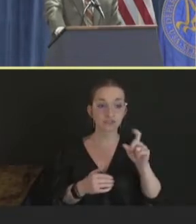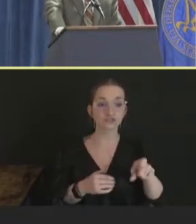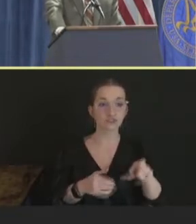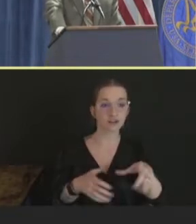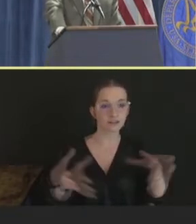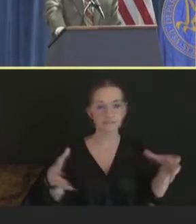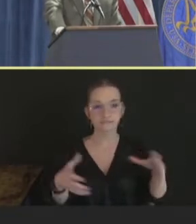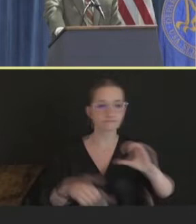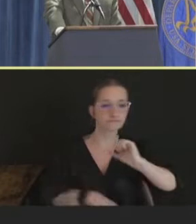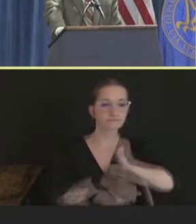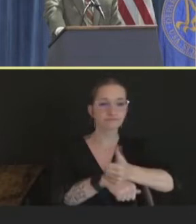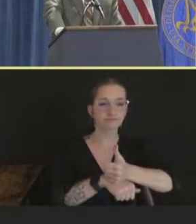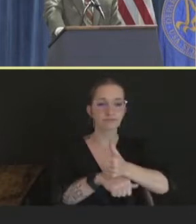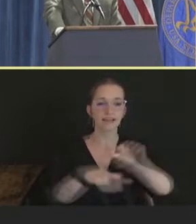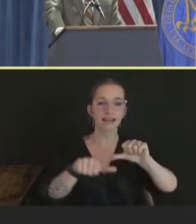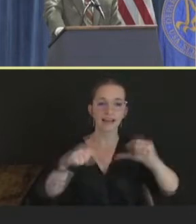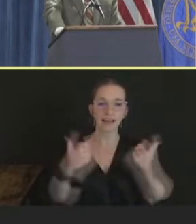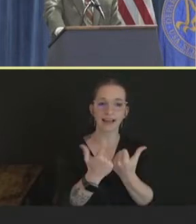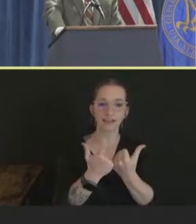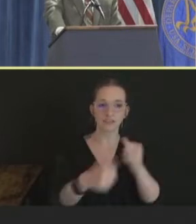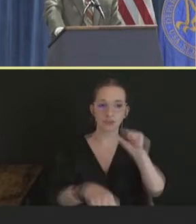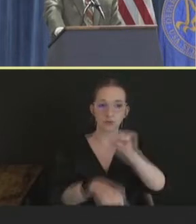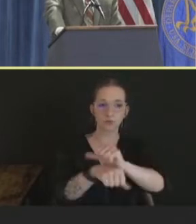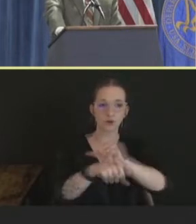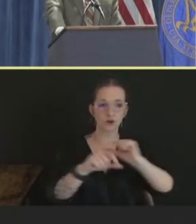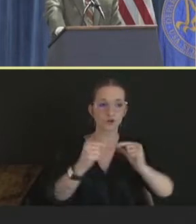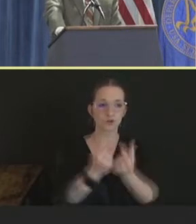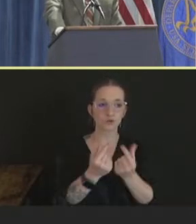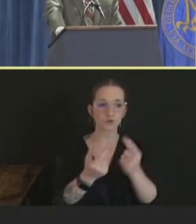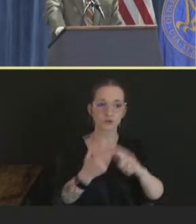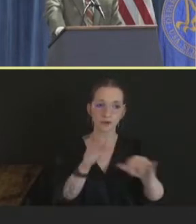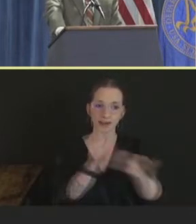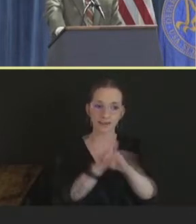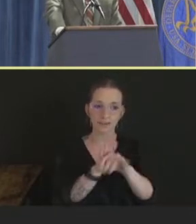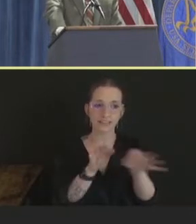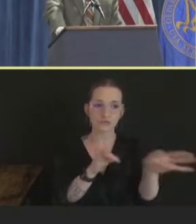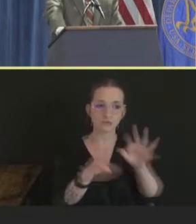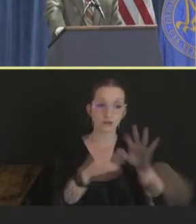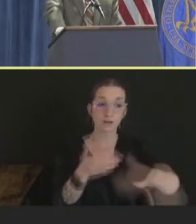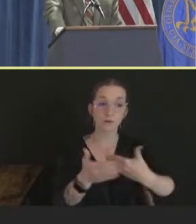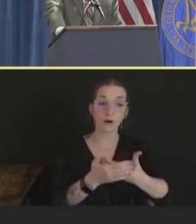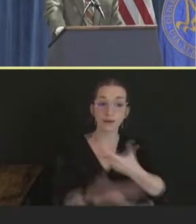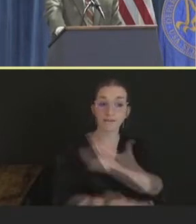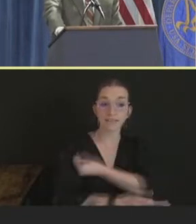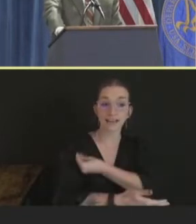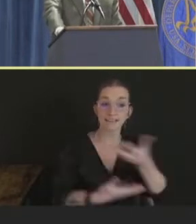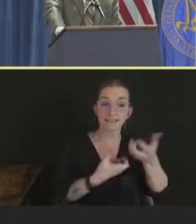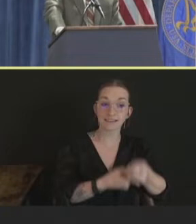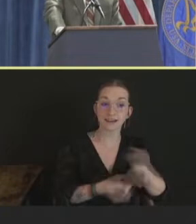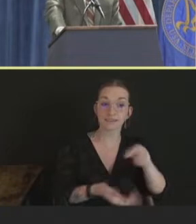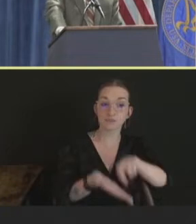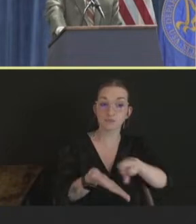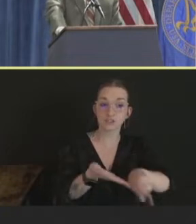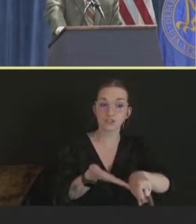workgroup to identify and describe all vaccine confidence research that's funded by HHS and